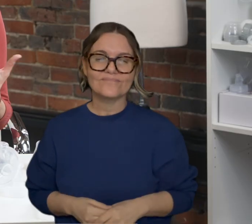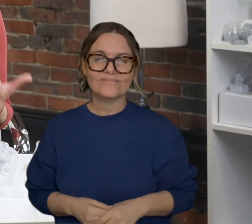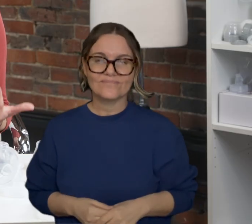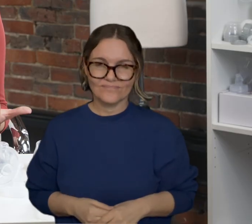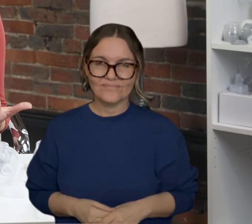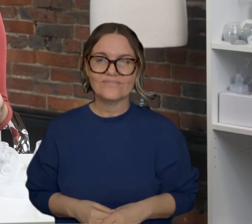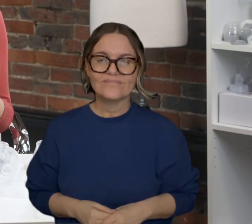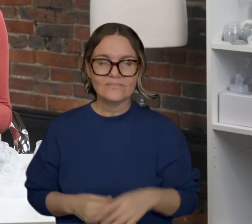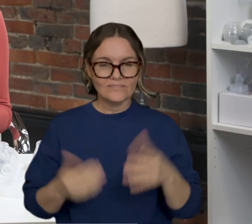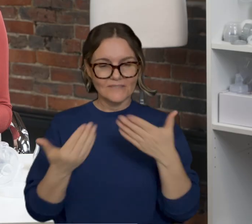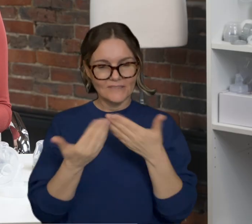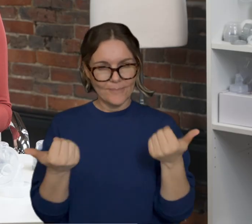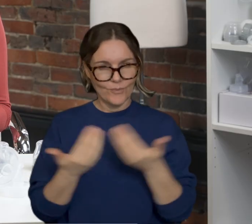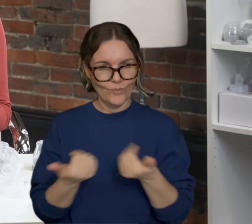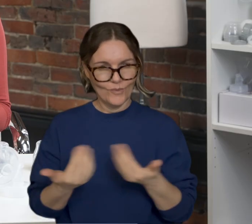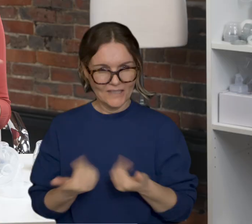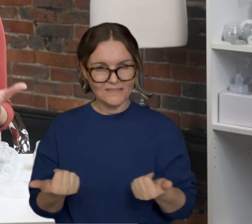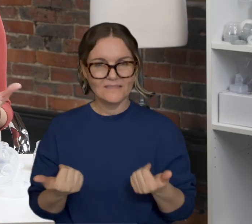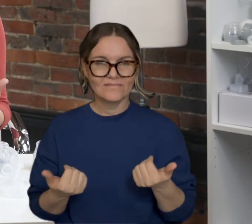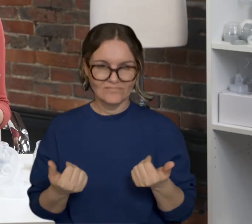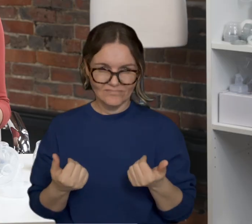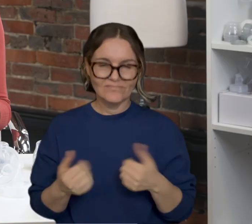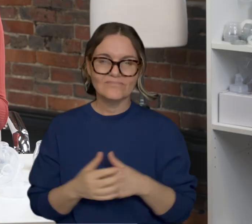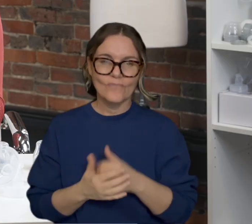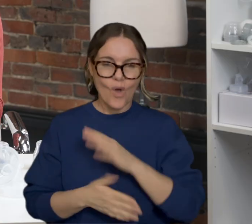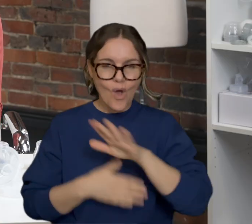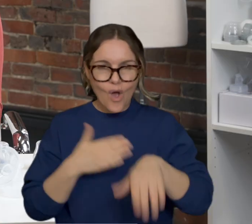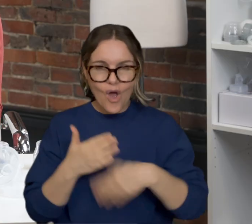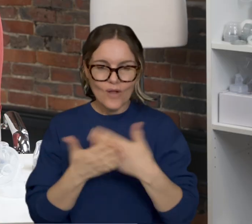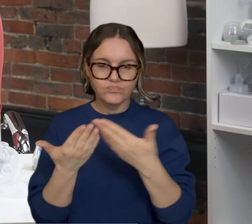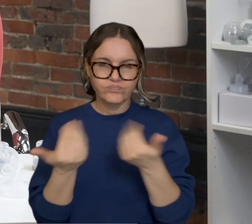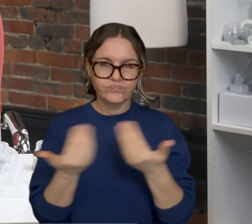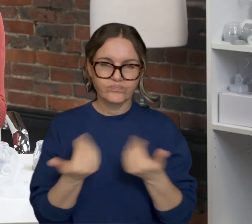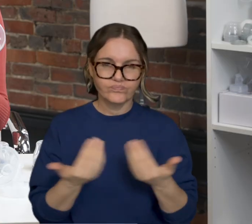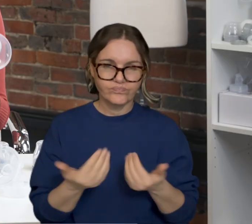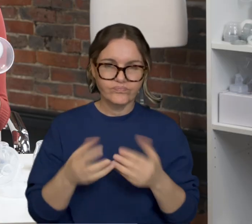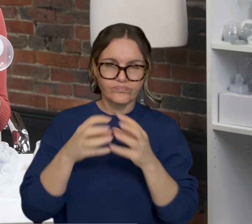are in the sink or the dishwasher no matter what you're going to store your milk however you decide